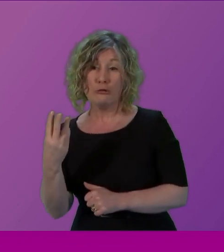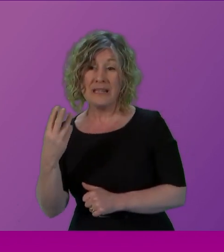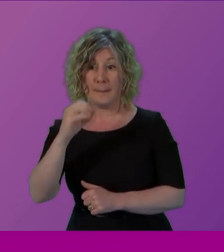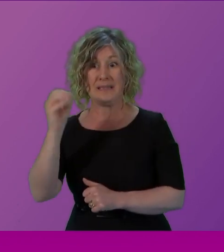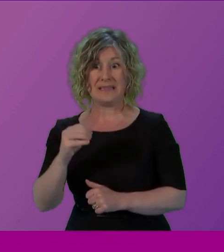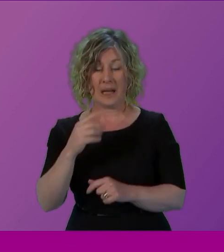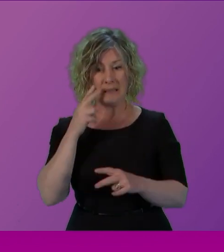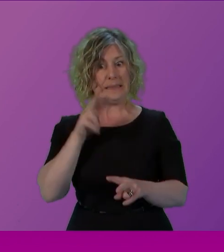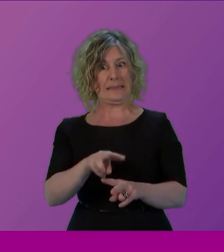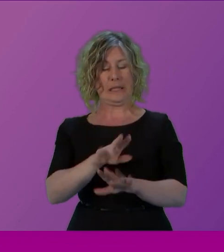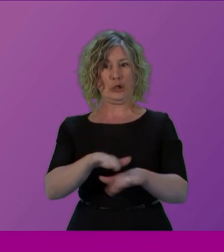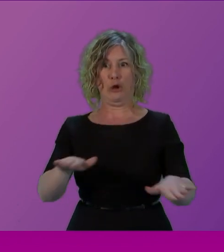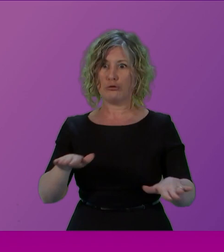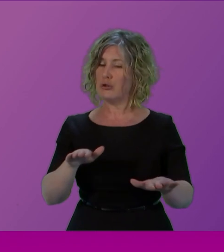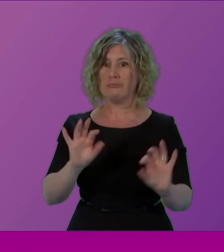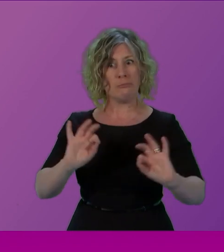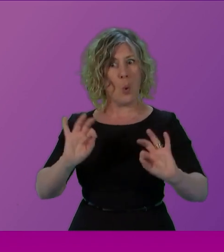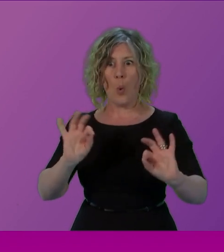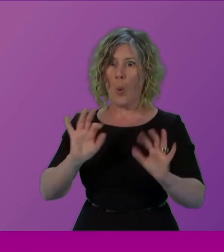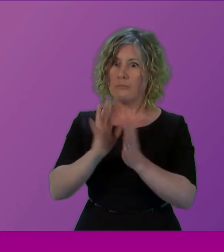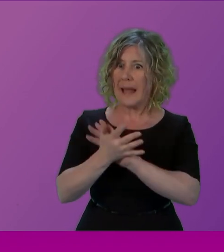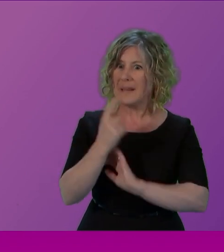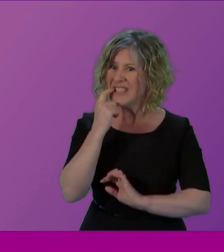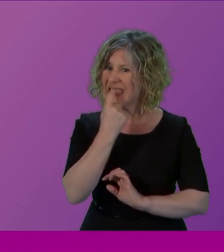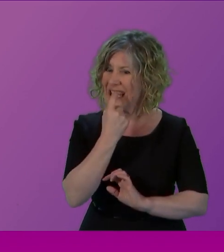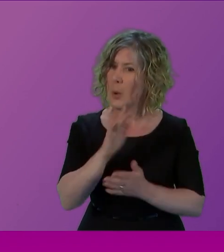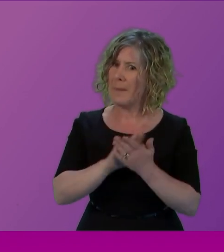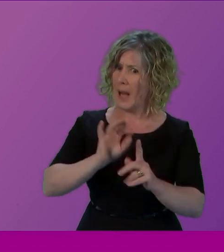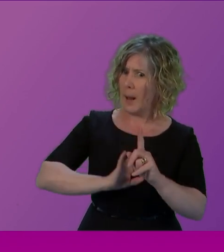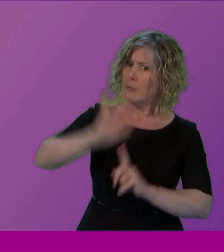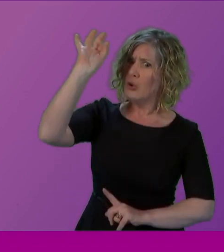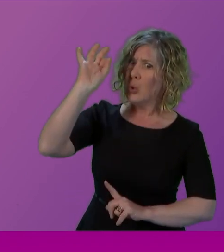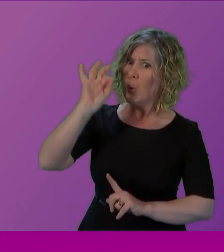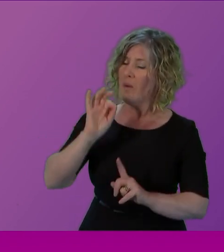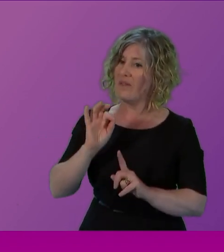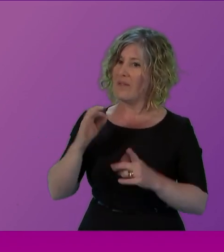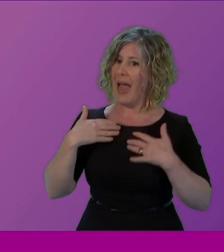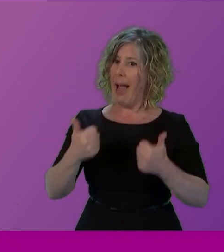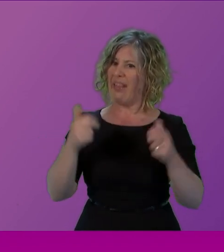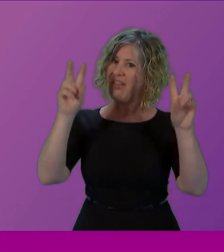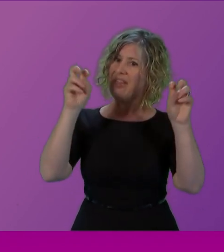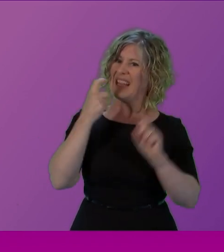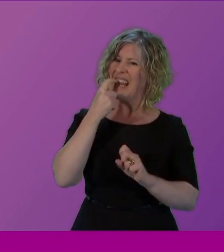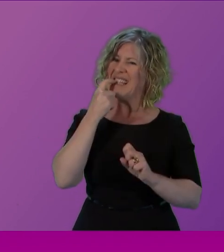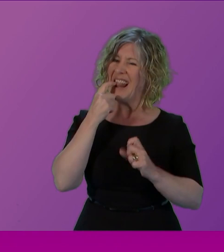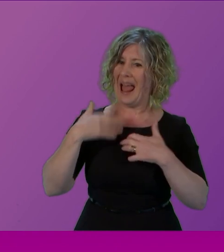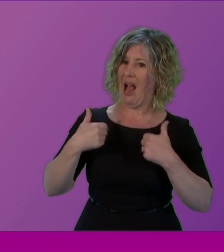That is the improvement that we are seeing in child oral health. Yes, there are challenges, but we continue to support the dental profession to meet those